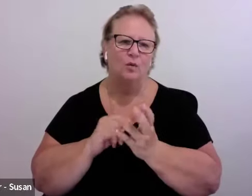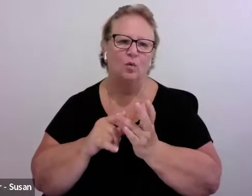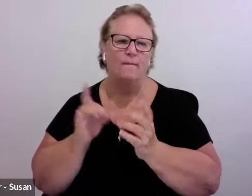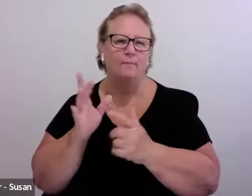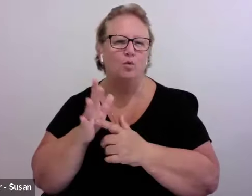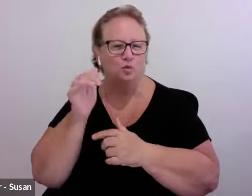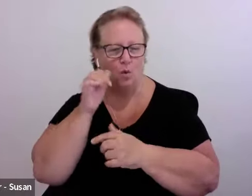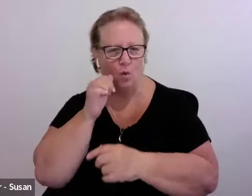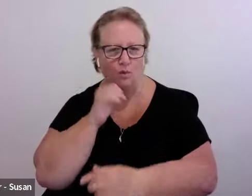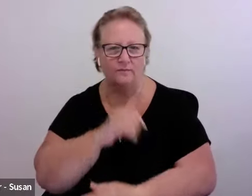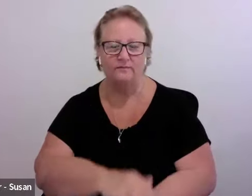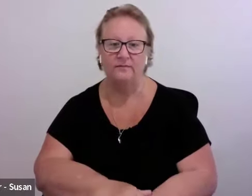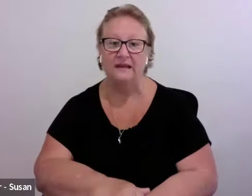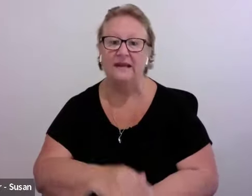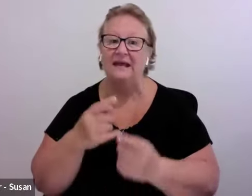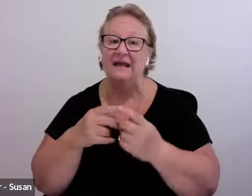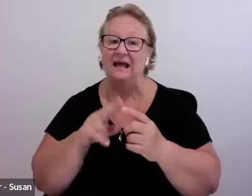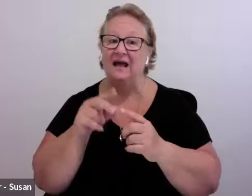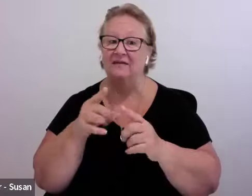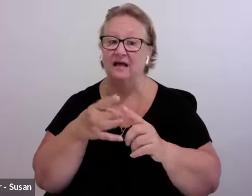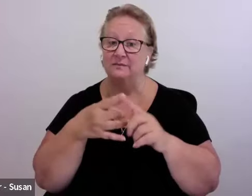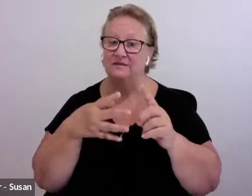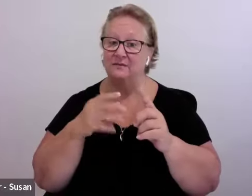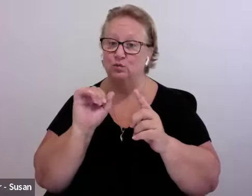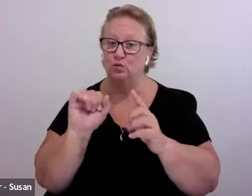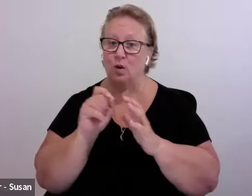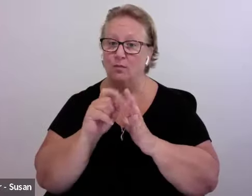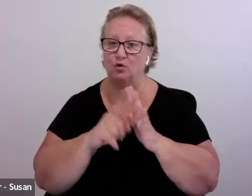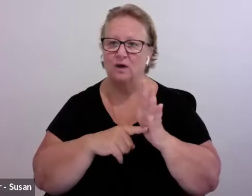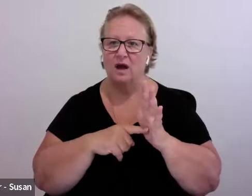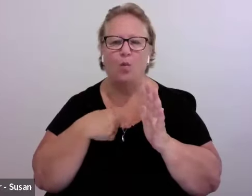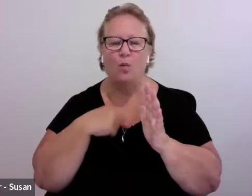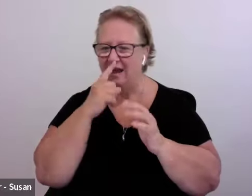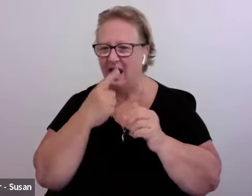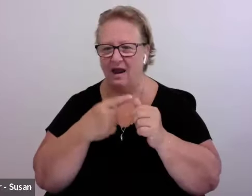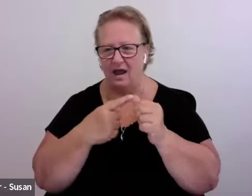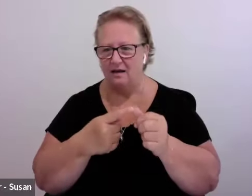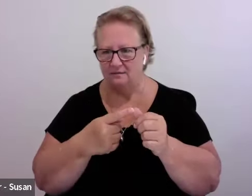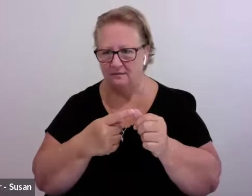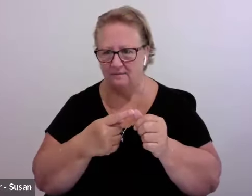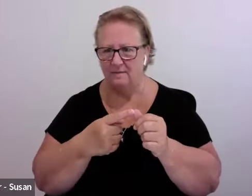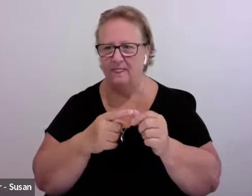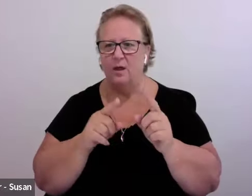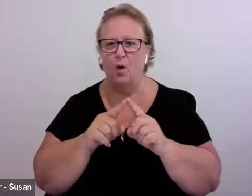publicly available. We can't give you advice on your individual project. I think it's really important to state